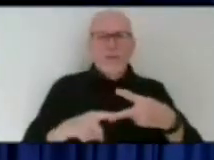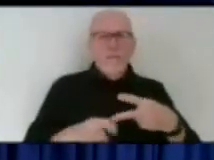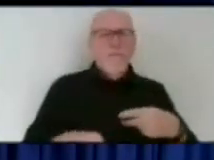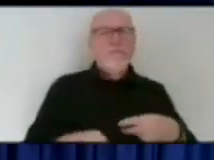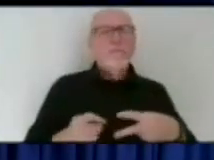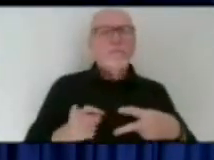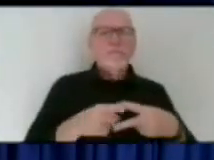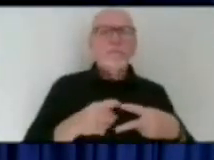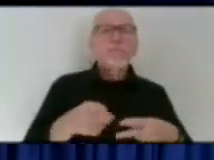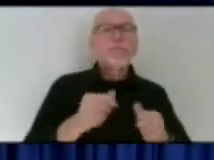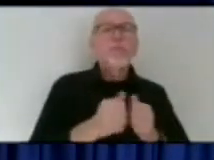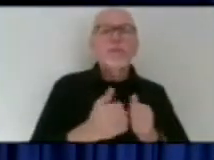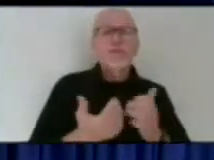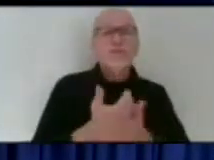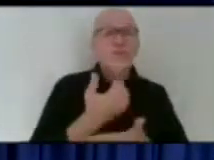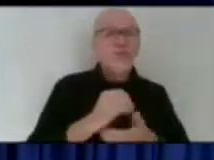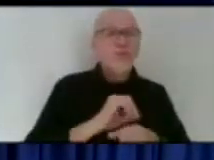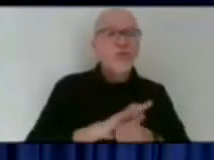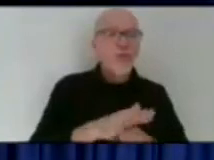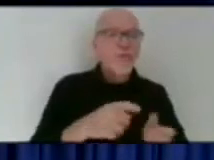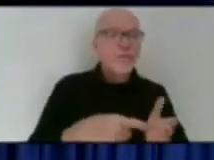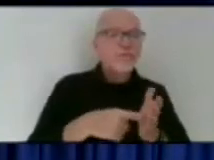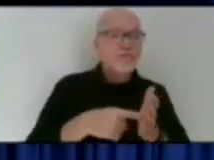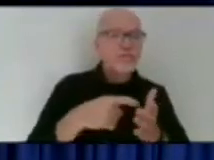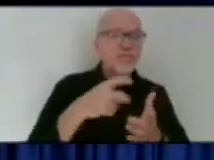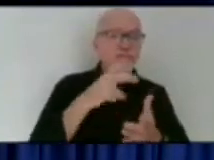these new covert restrictions that will be put on counties in orange and red.